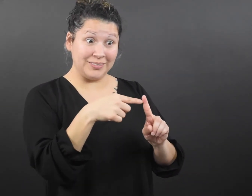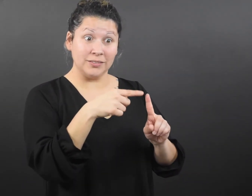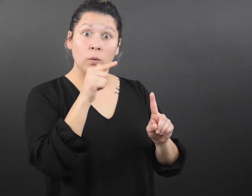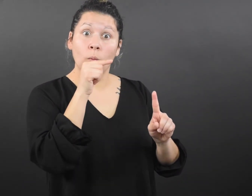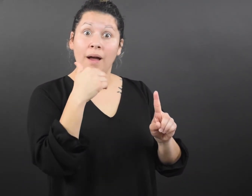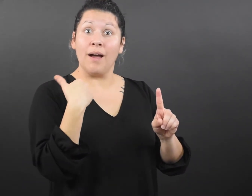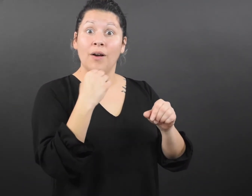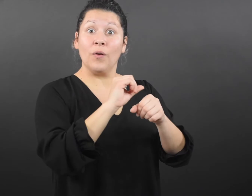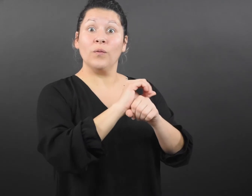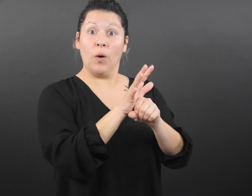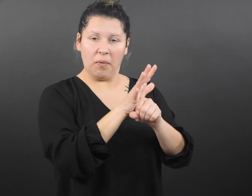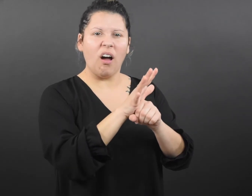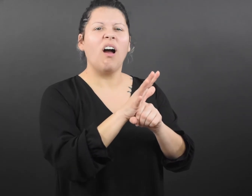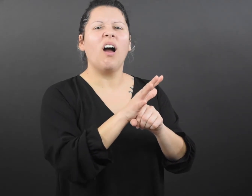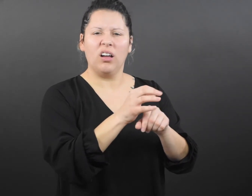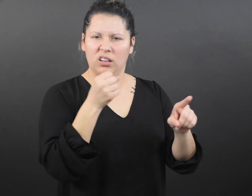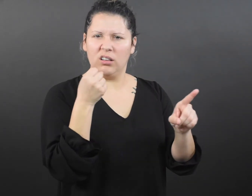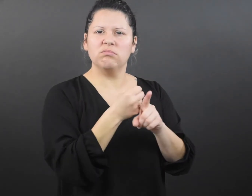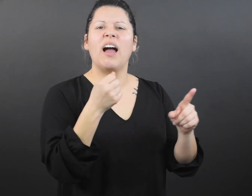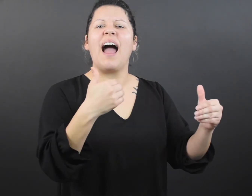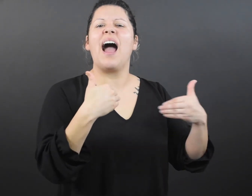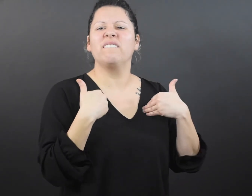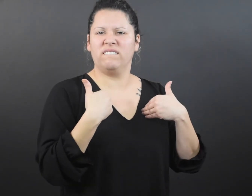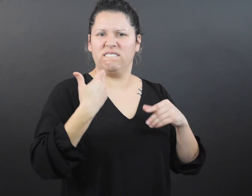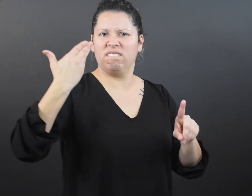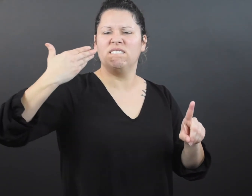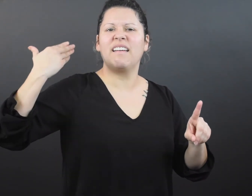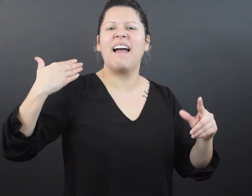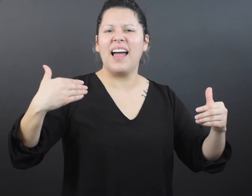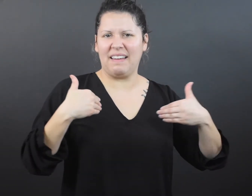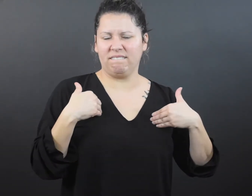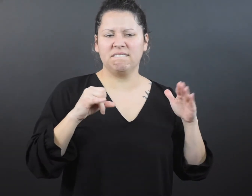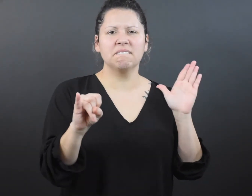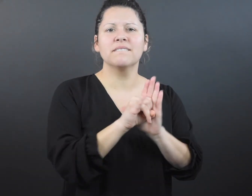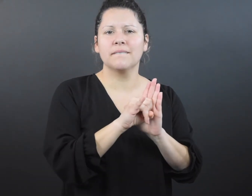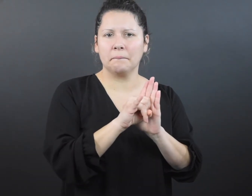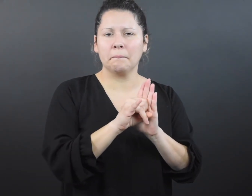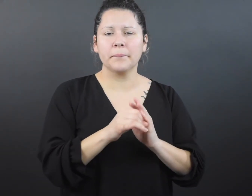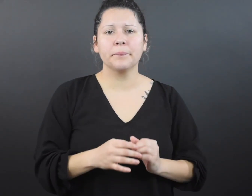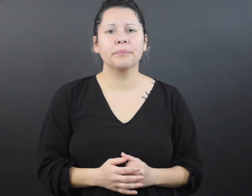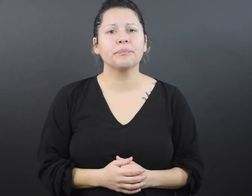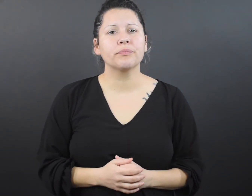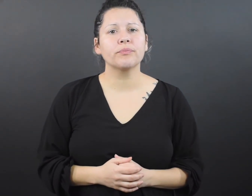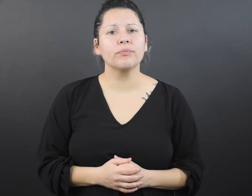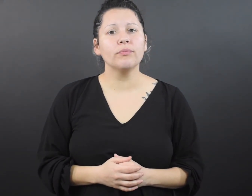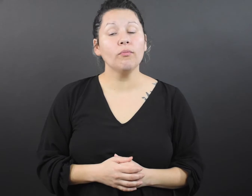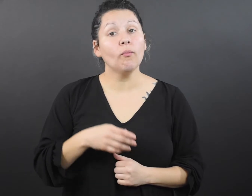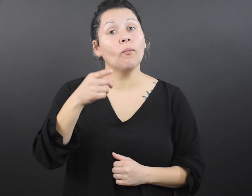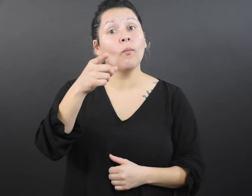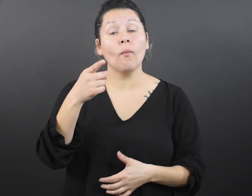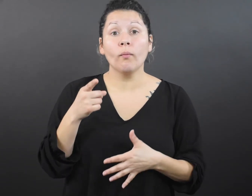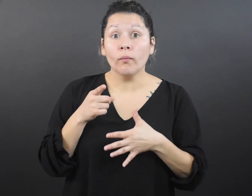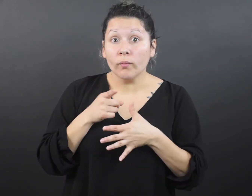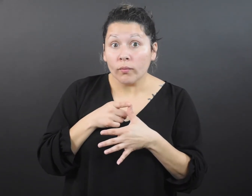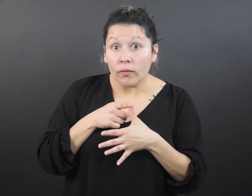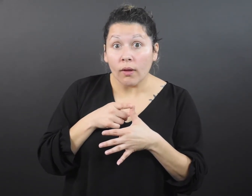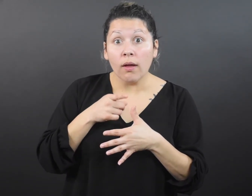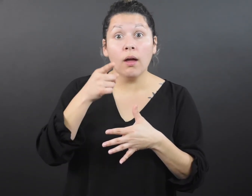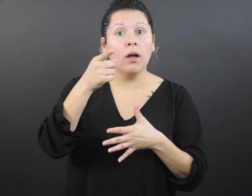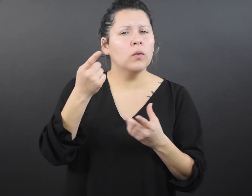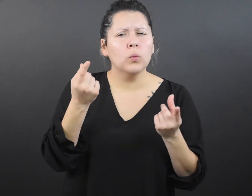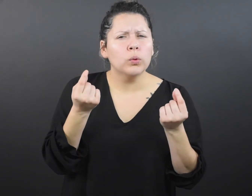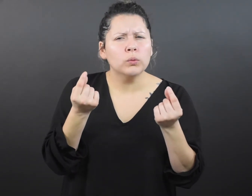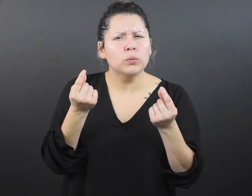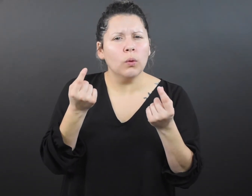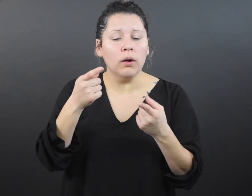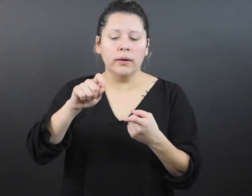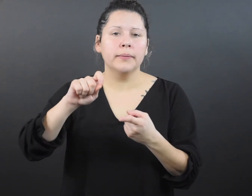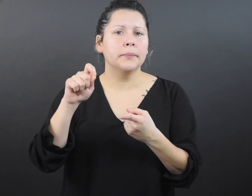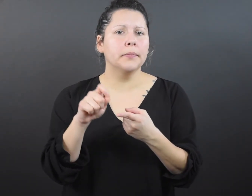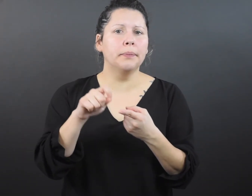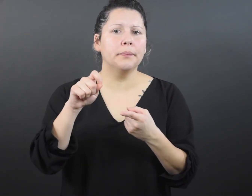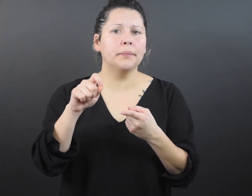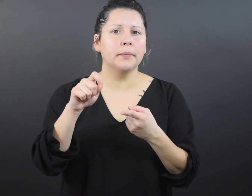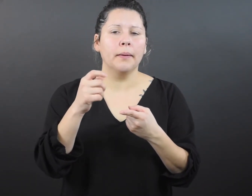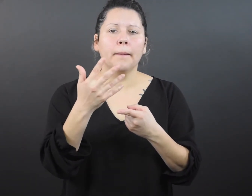the virus that causes COVID-19, in the past. ● Given by drawing blood via a finger stick.